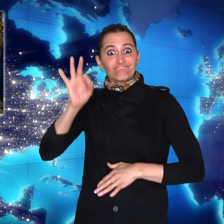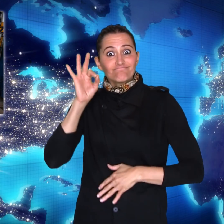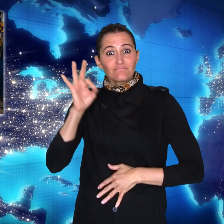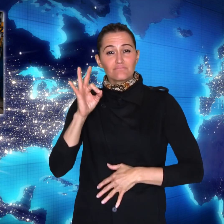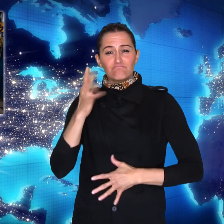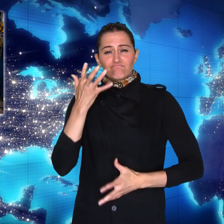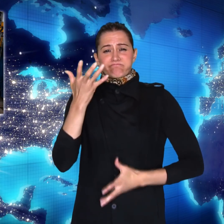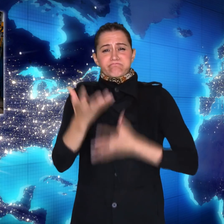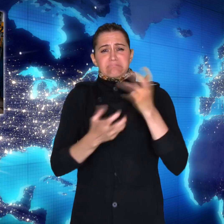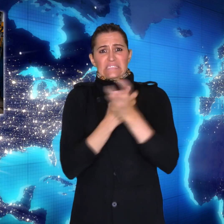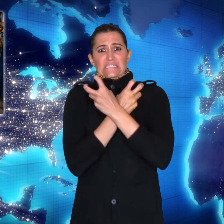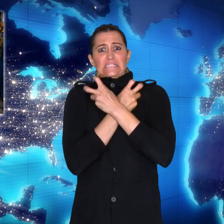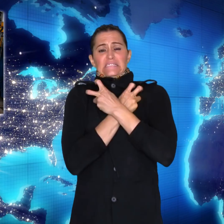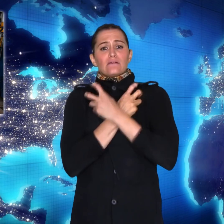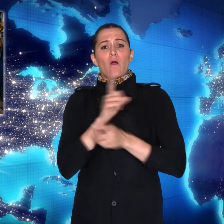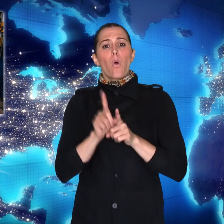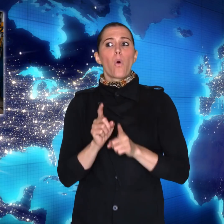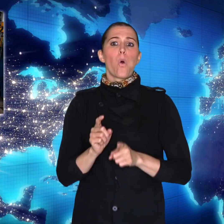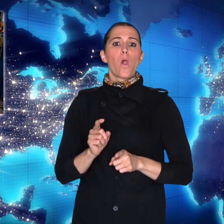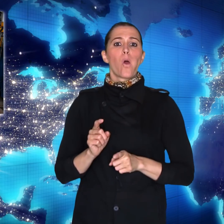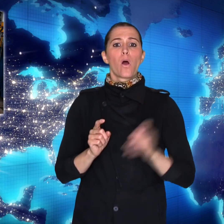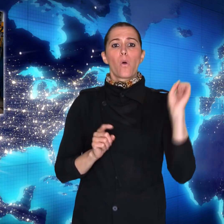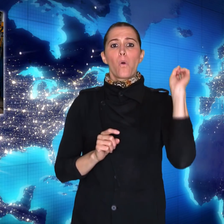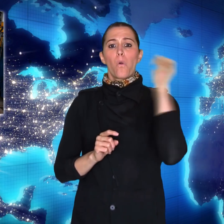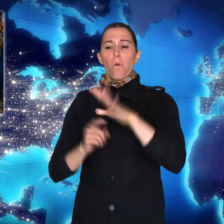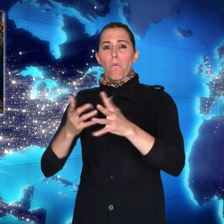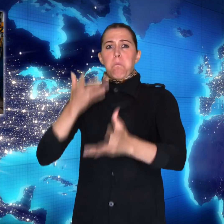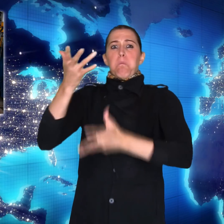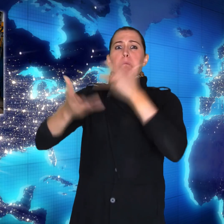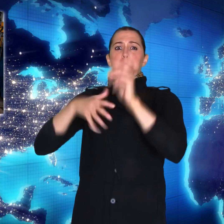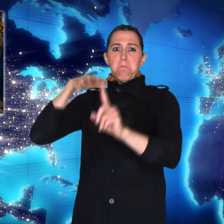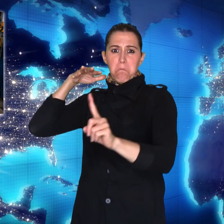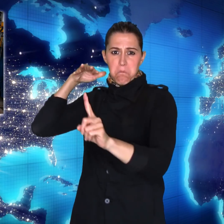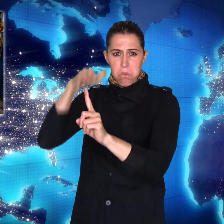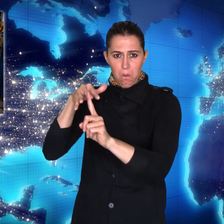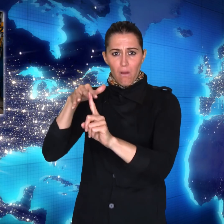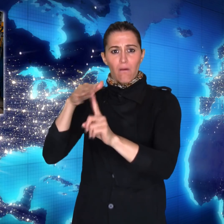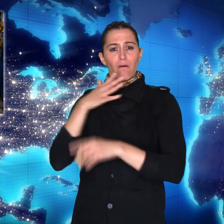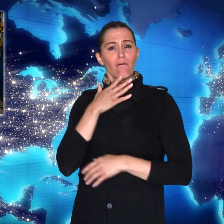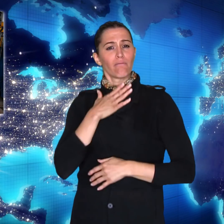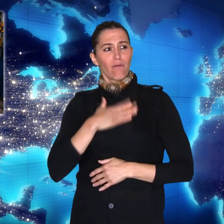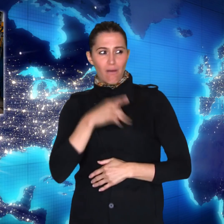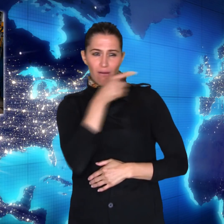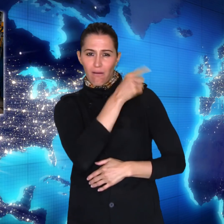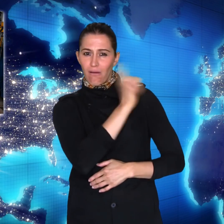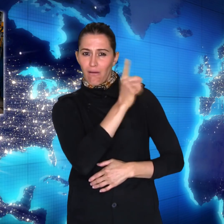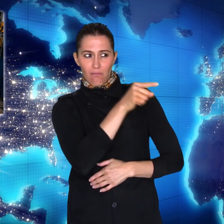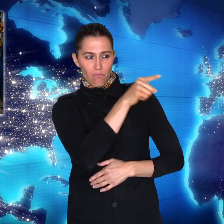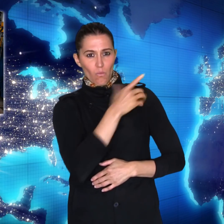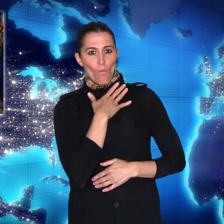“fake” attack to implicate Syria, and